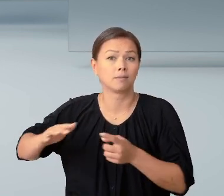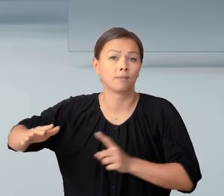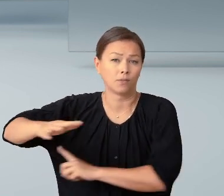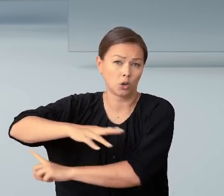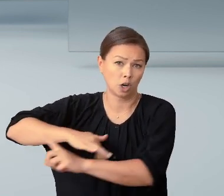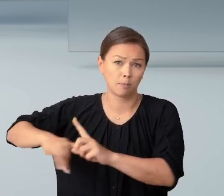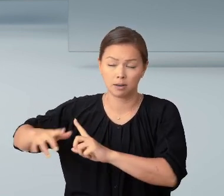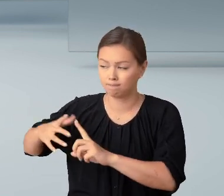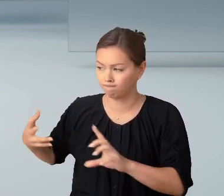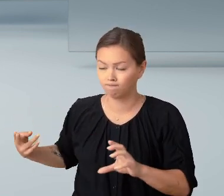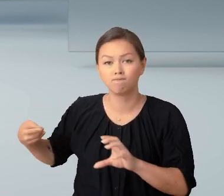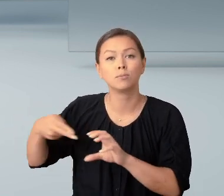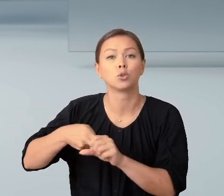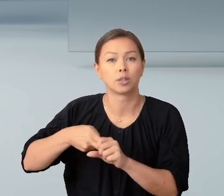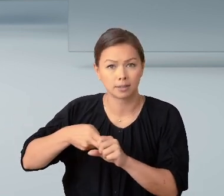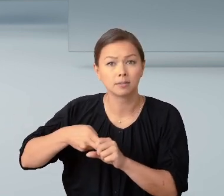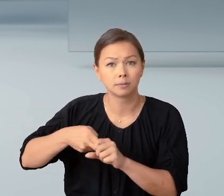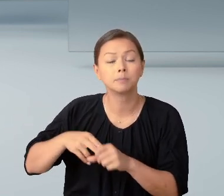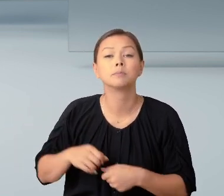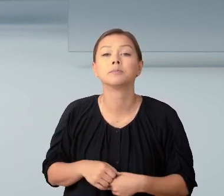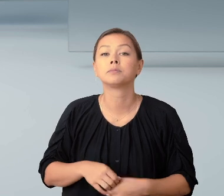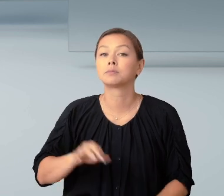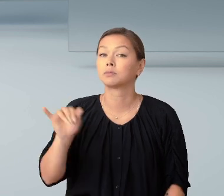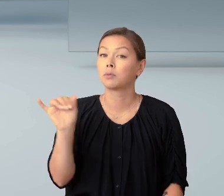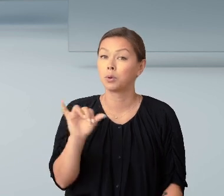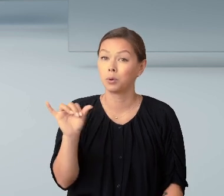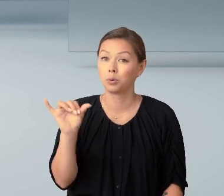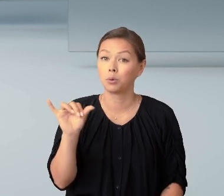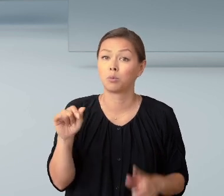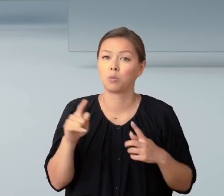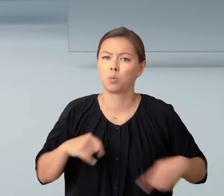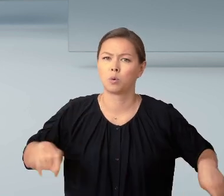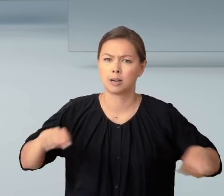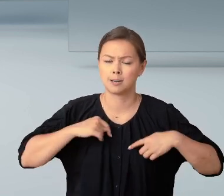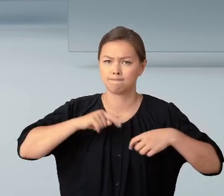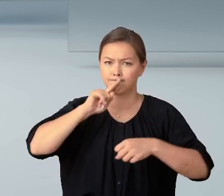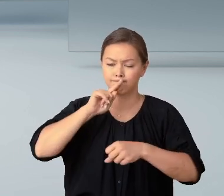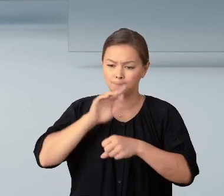where... You know, we have also made sure that there are some